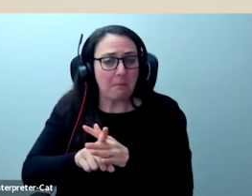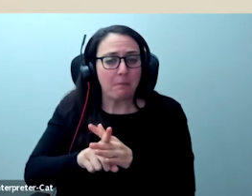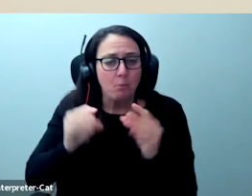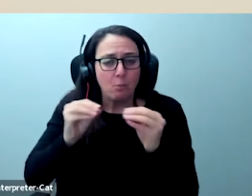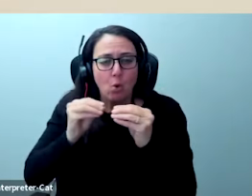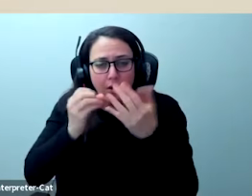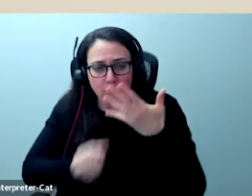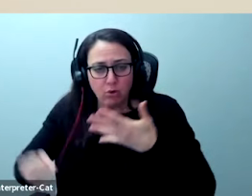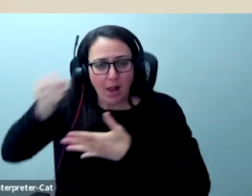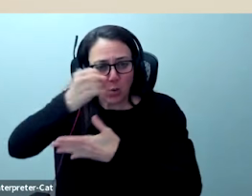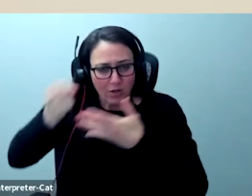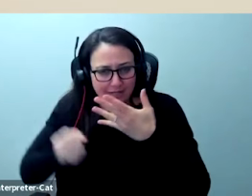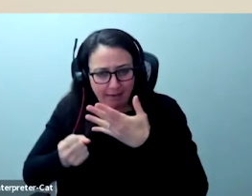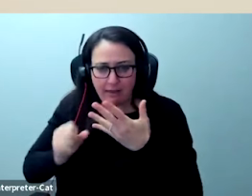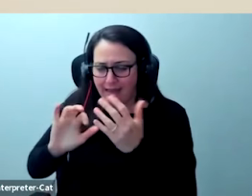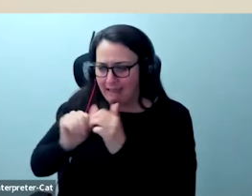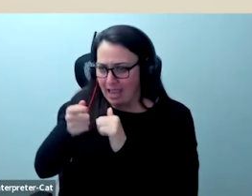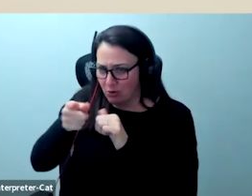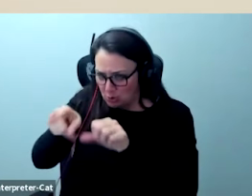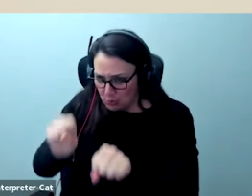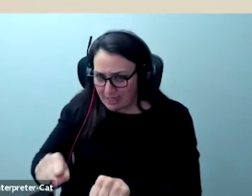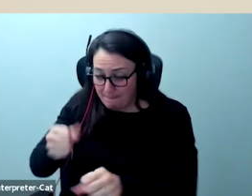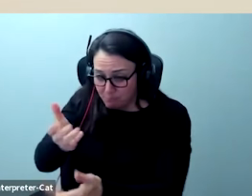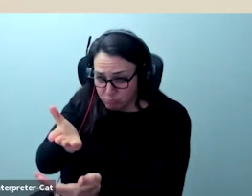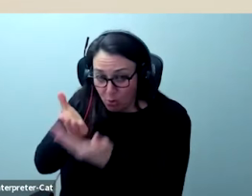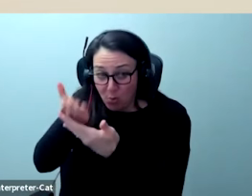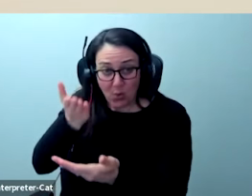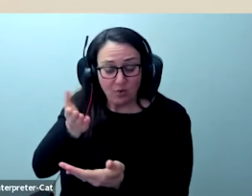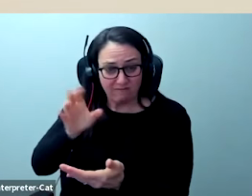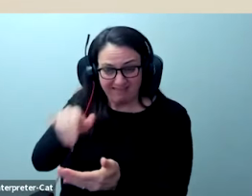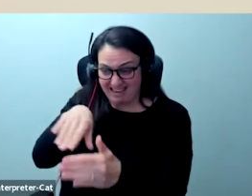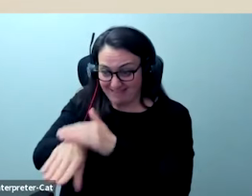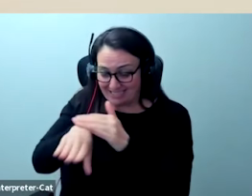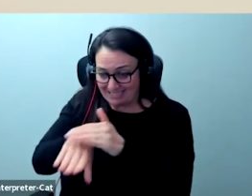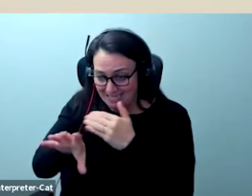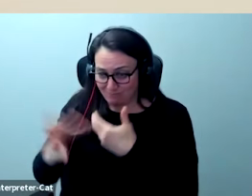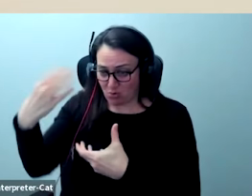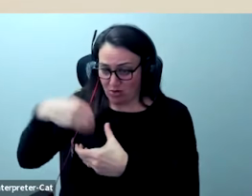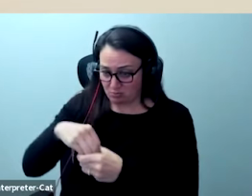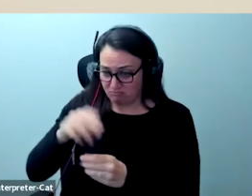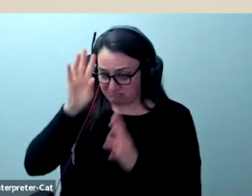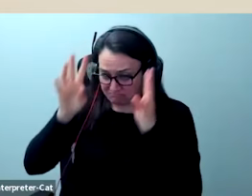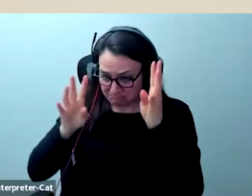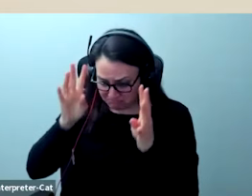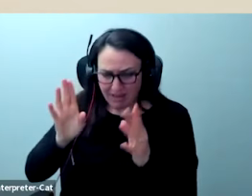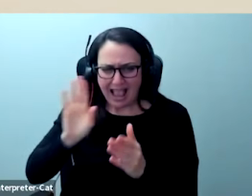So how can you prove that an accessible or an inclusive innovation is ultimately gonna drive revenue,